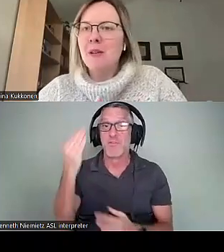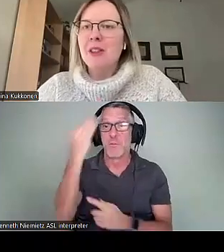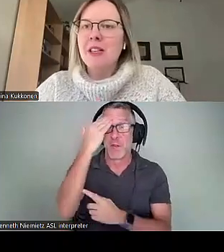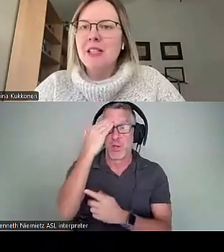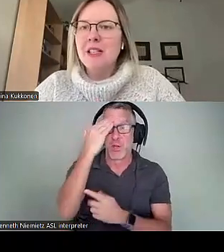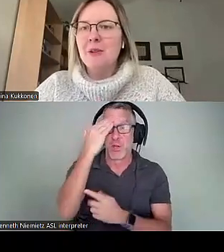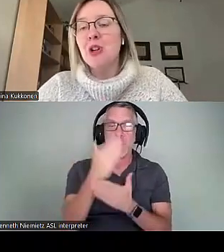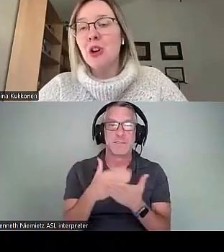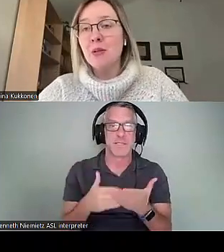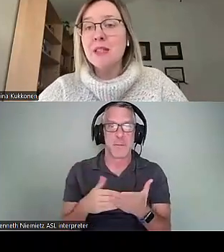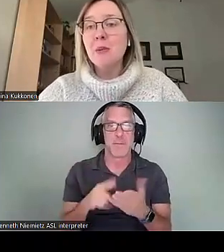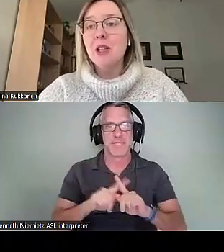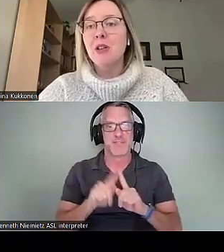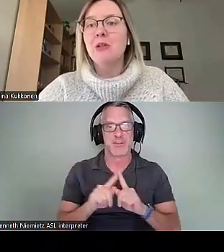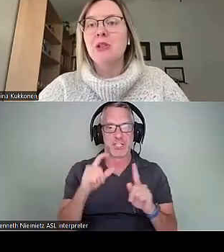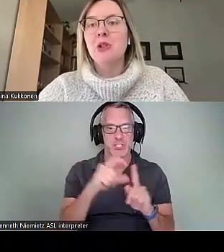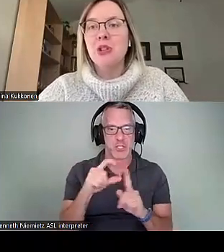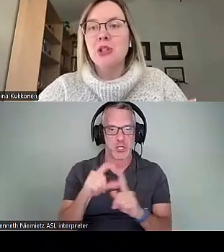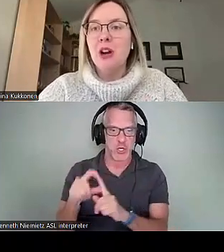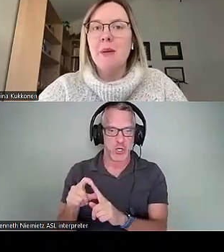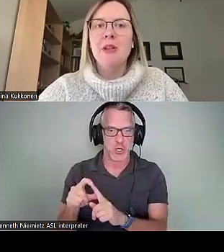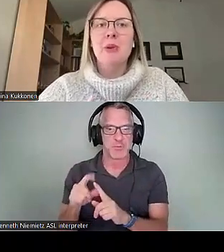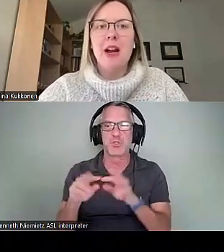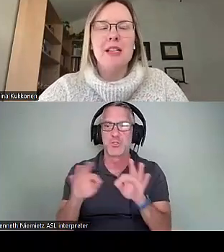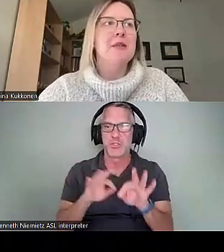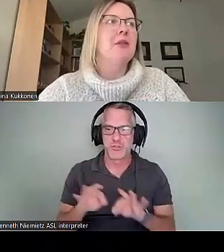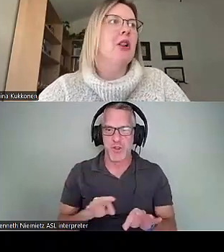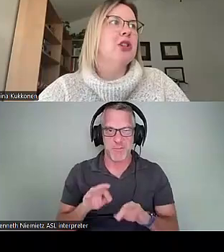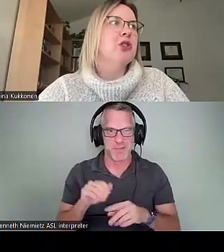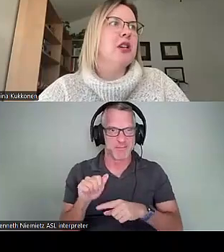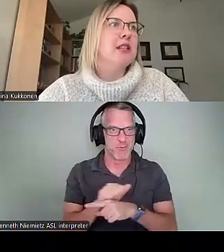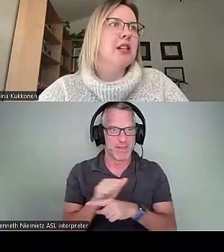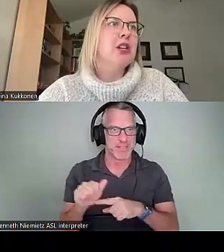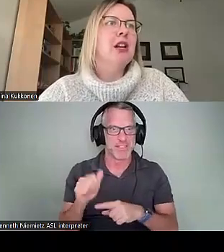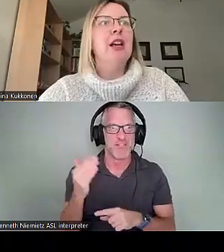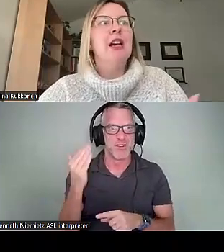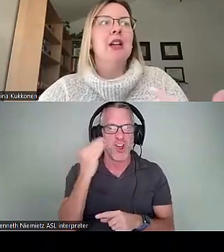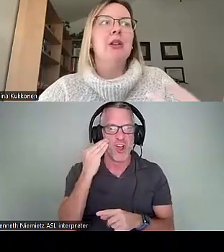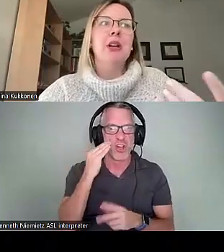of these different terms that we use to describe this practice of knowledge translation including